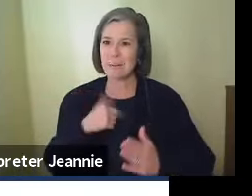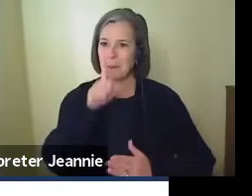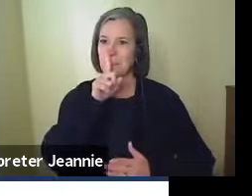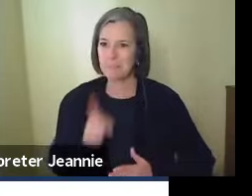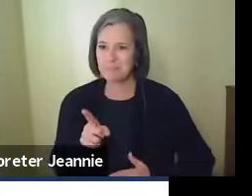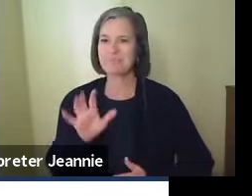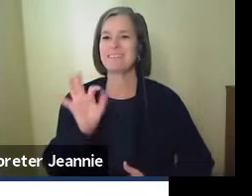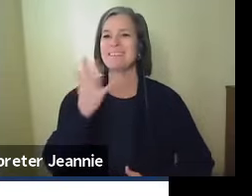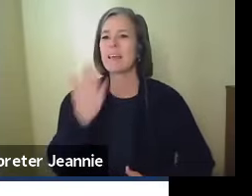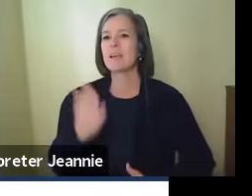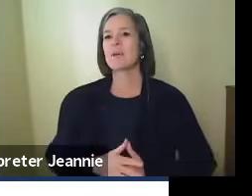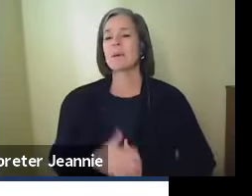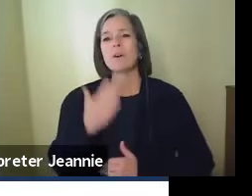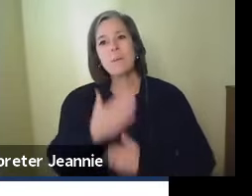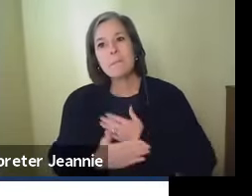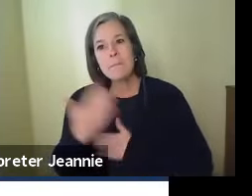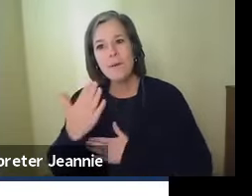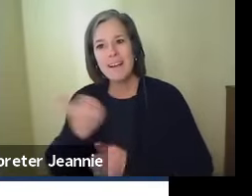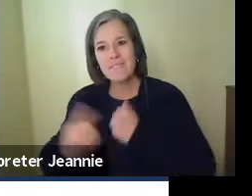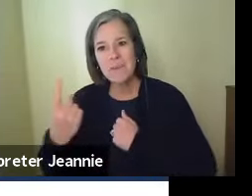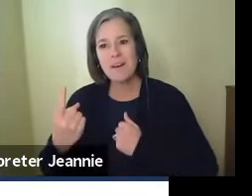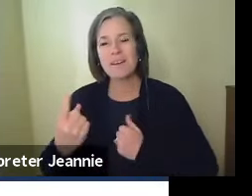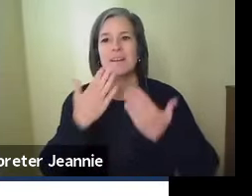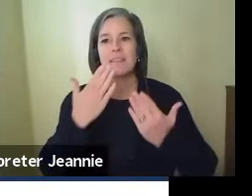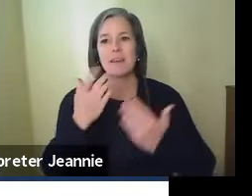So good morning, everyone. Thank you, Dr. Davis,